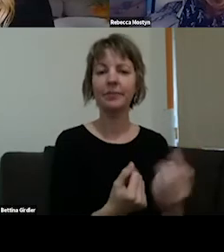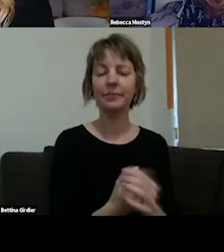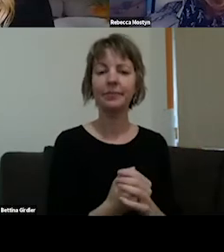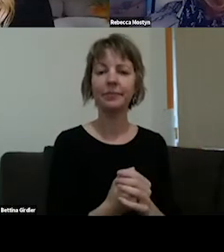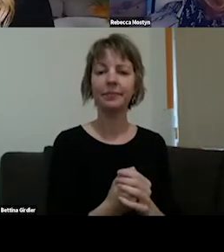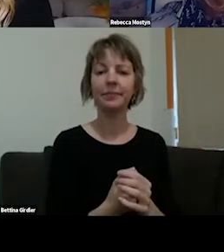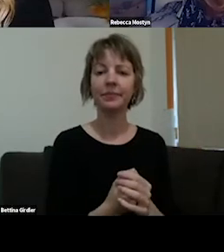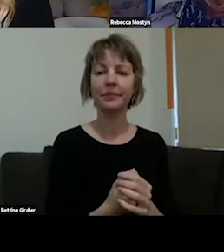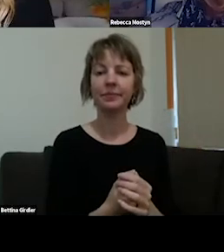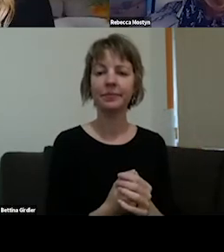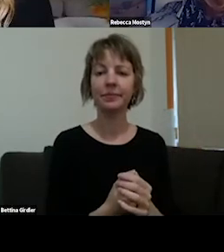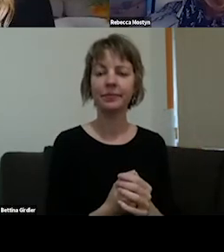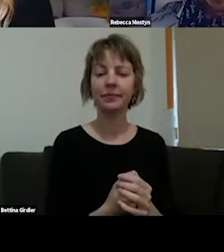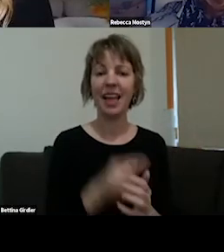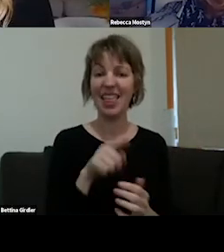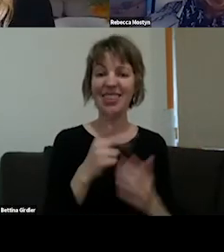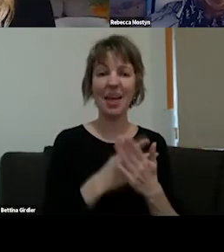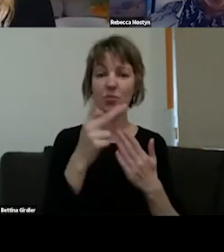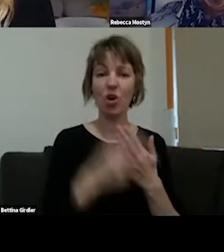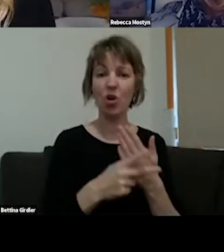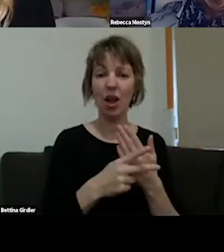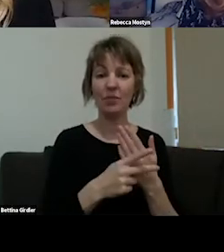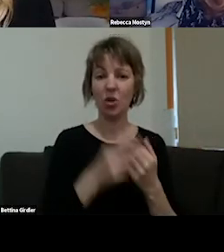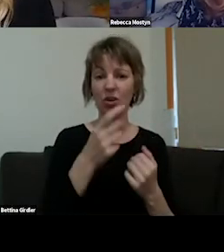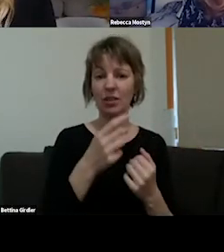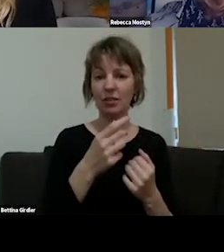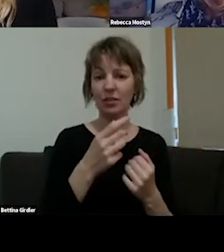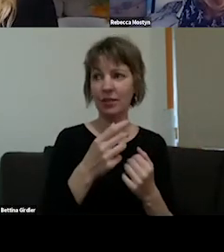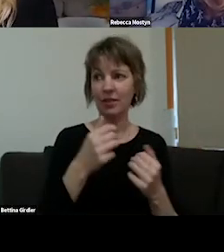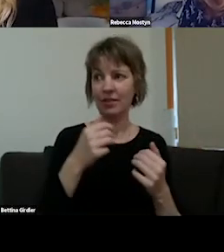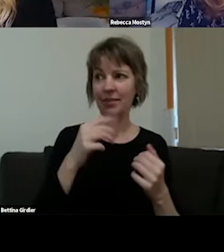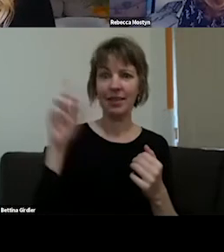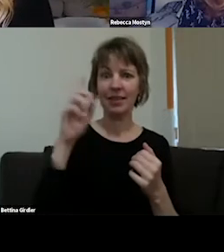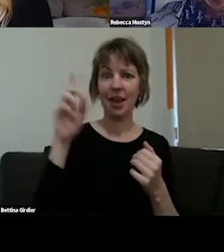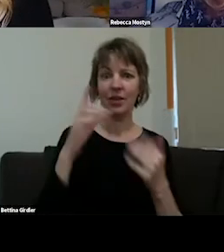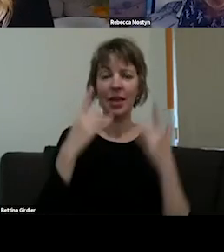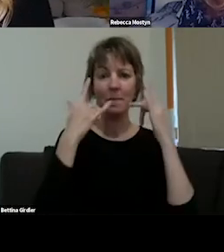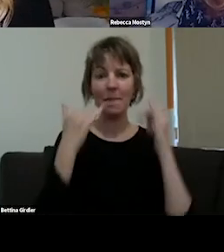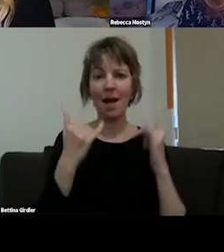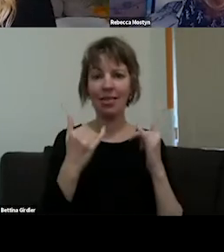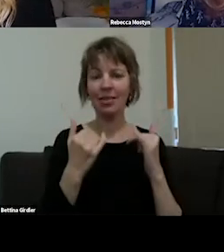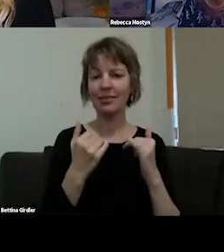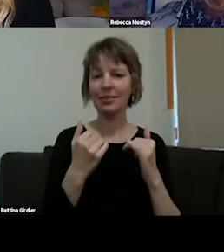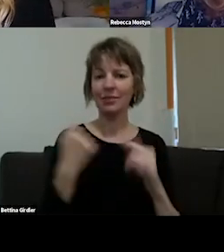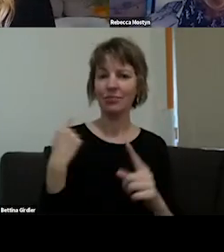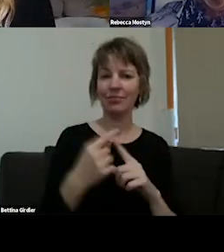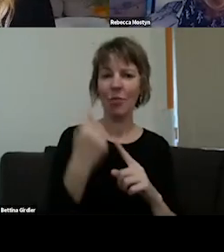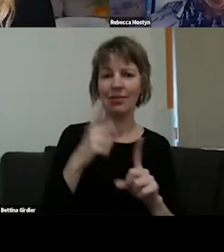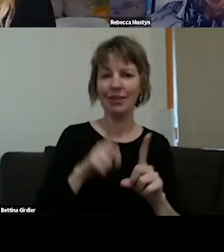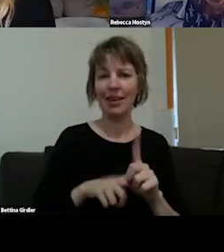of time that program has been running, it's in its pilot year at the moment, and they've had one residential before COVID shut everything down,